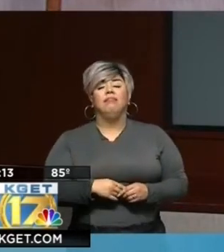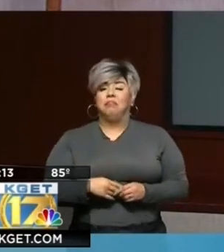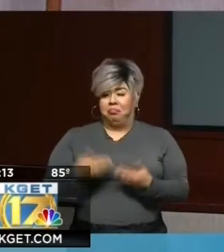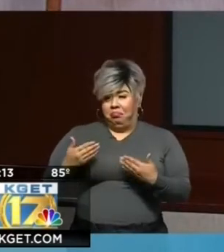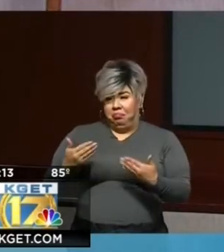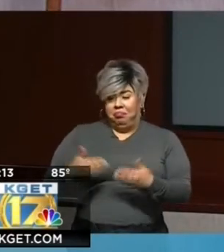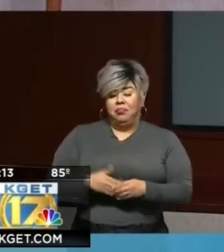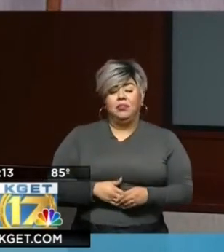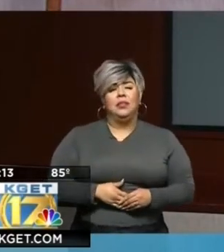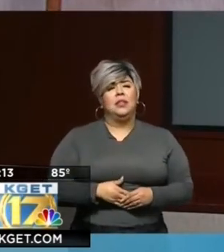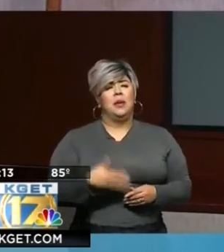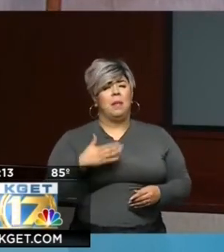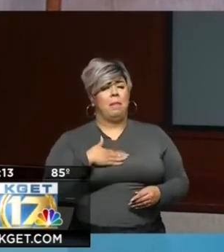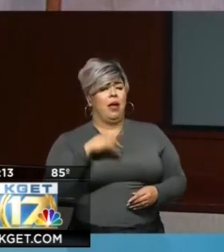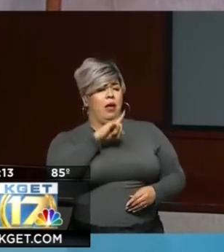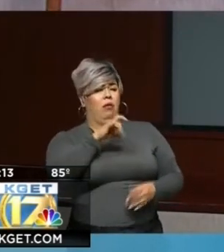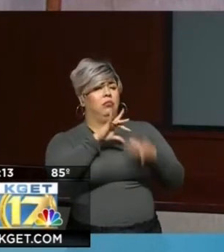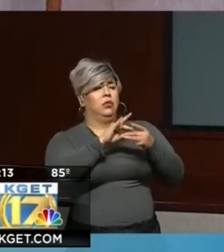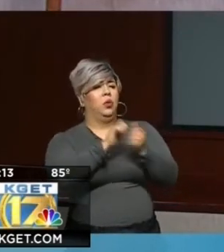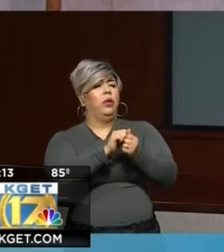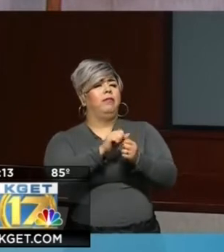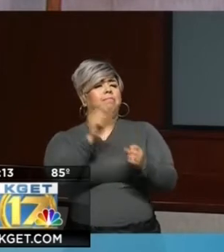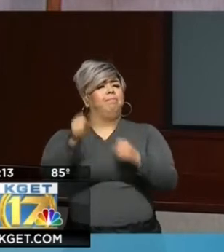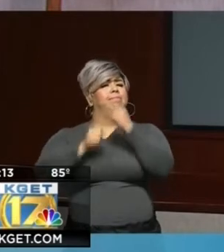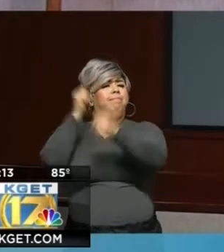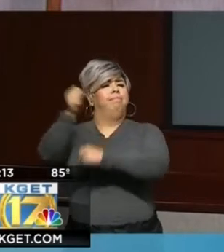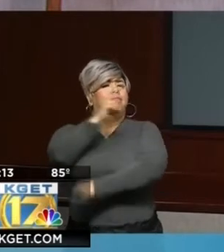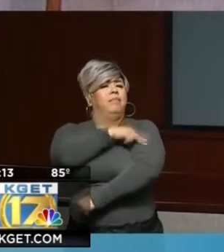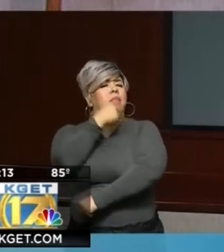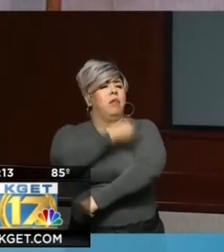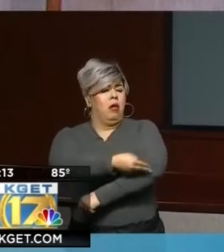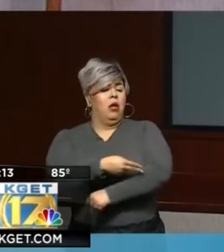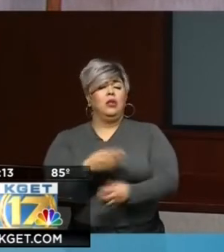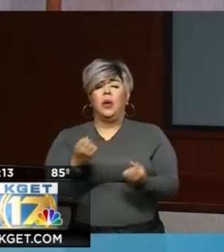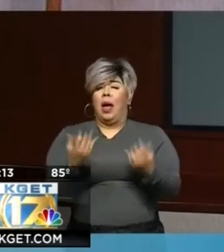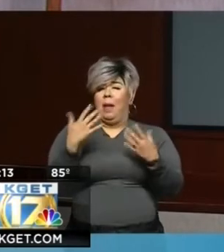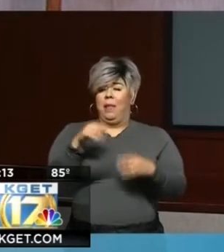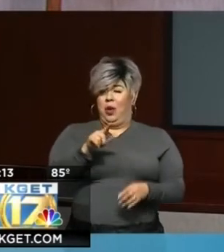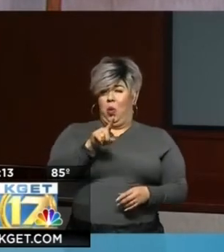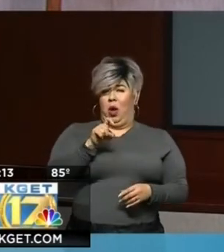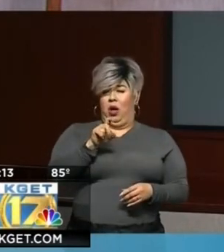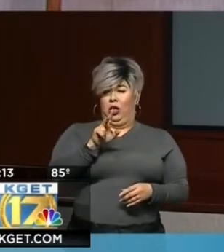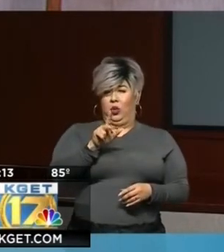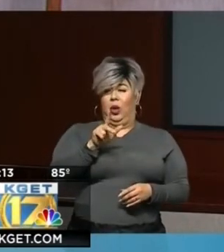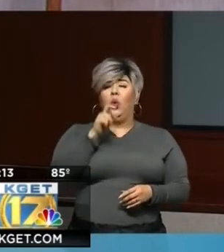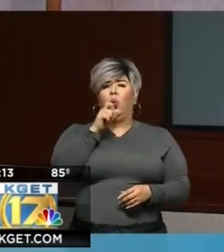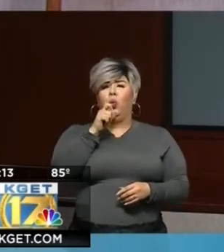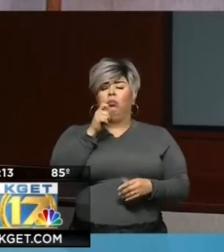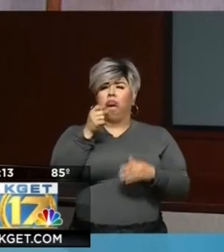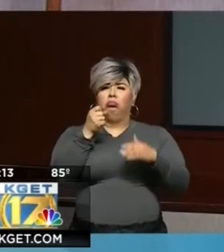QUESTIONS? Reporter: HI. MY QUESTION IS ABOUT